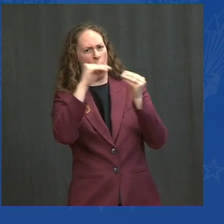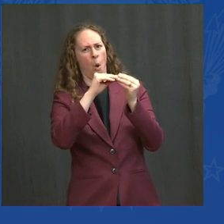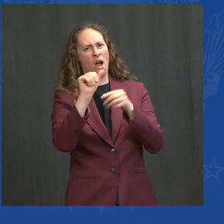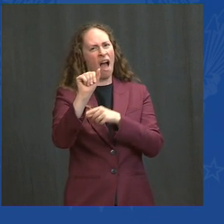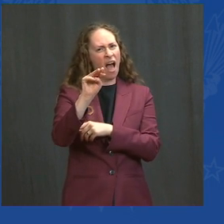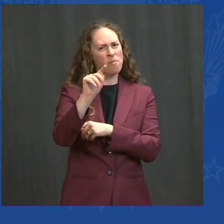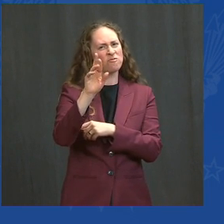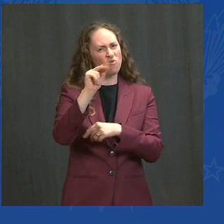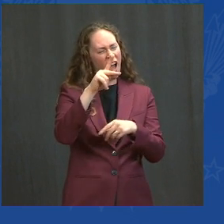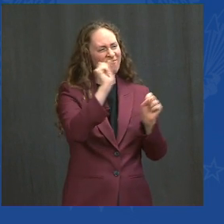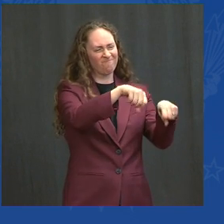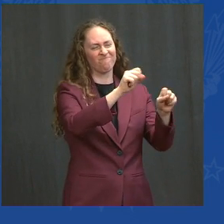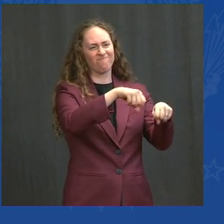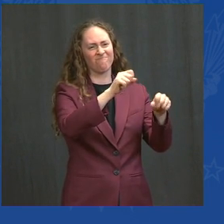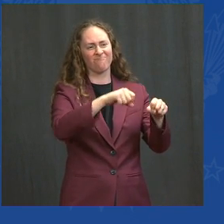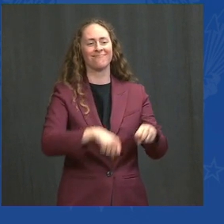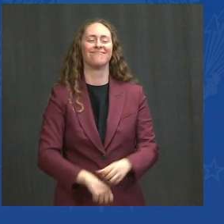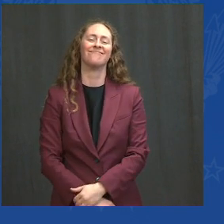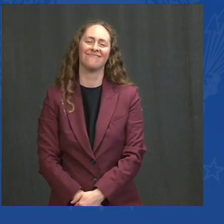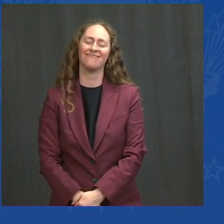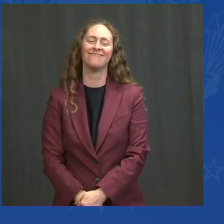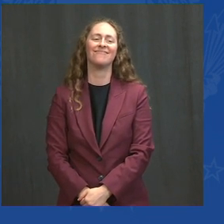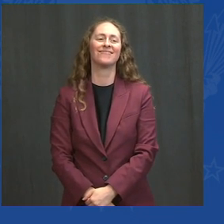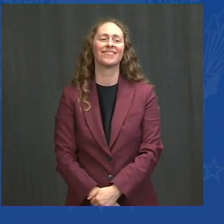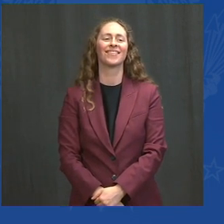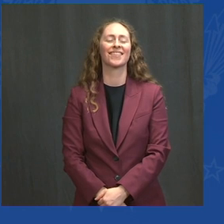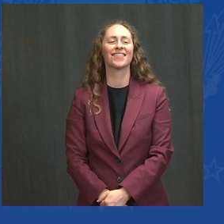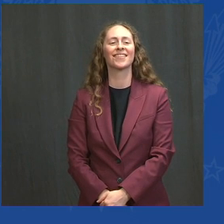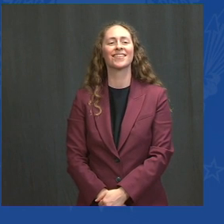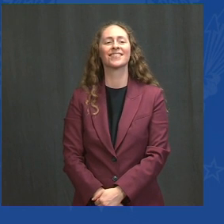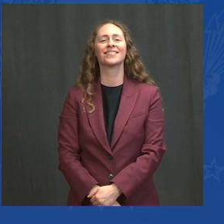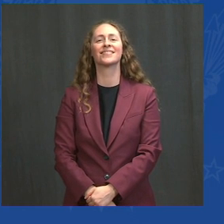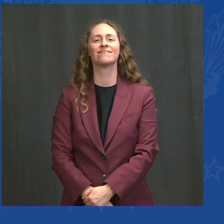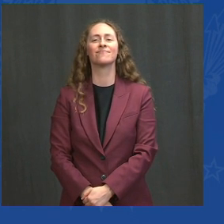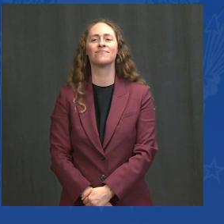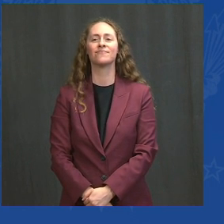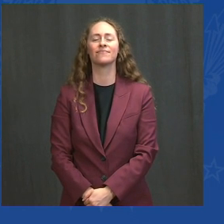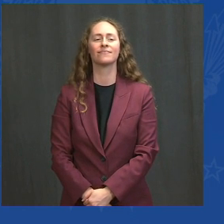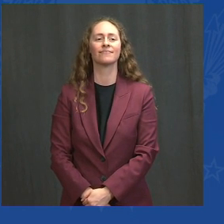Well, I -- and when they named a station after me in my city,